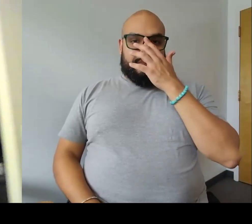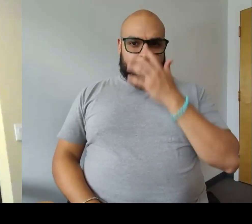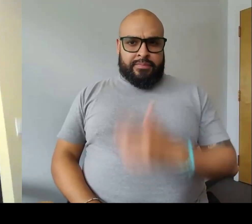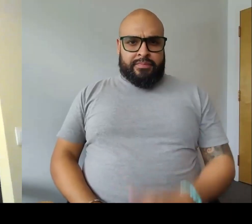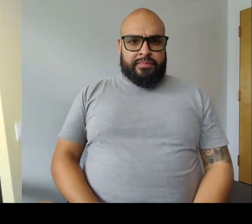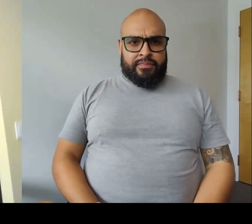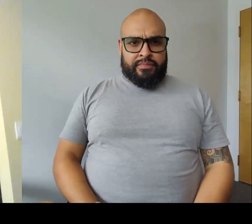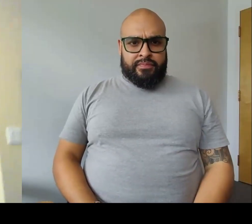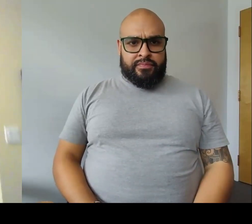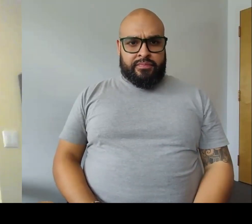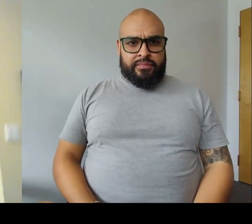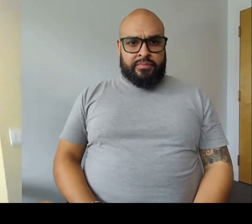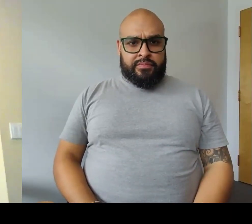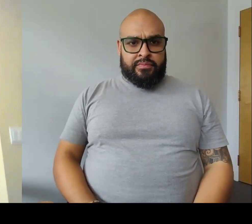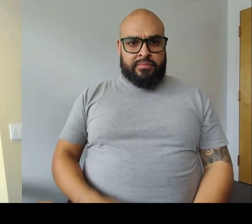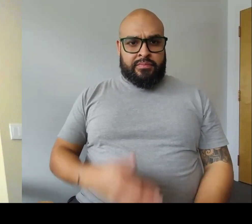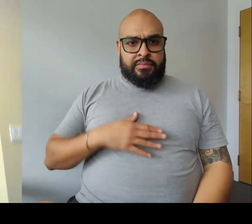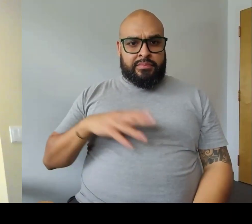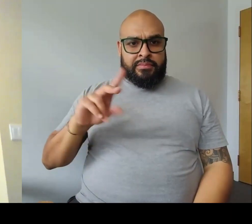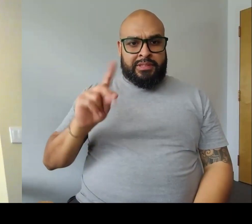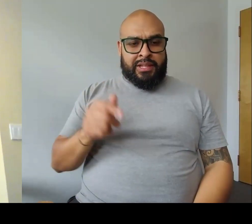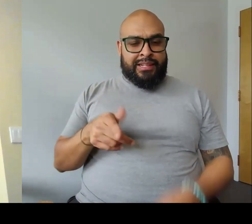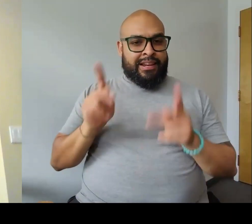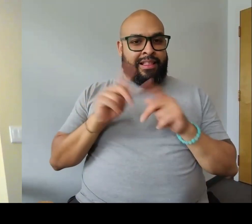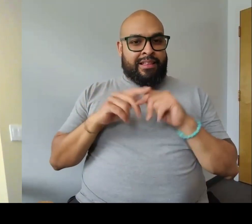I've got to let my dog up on my lap or she'll never buy it.